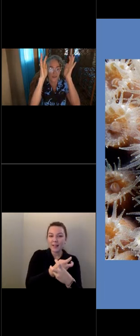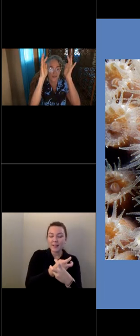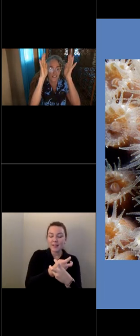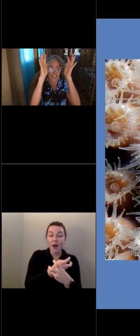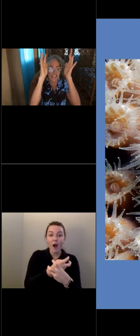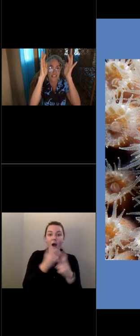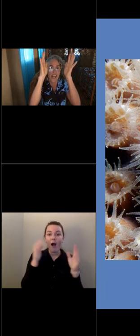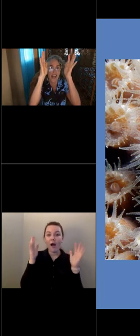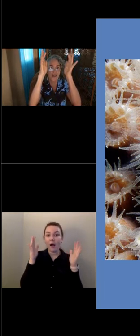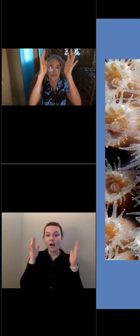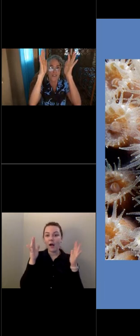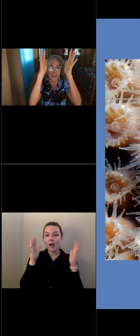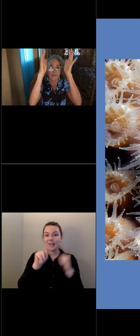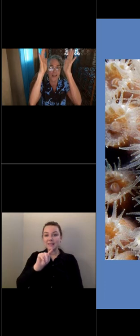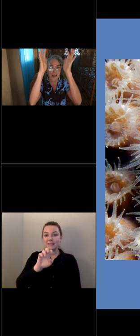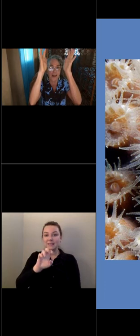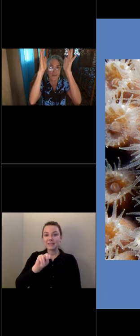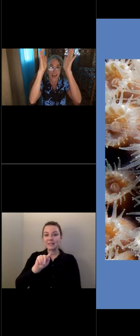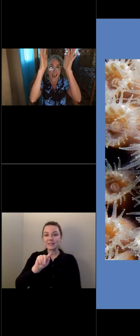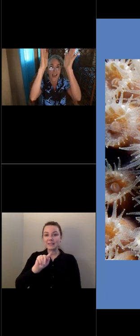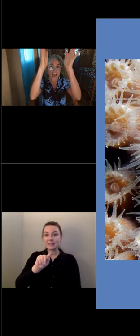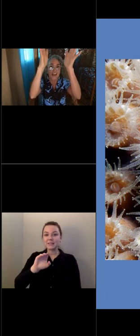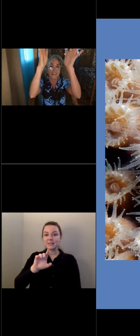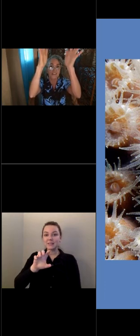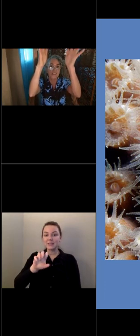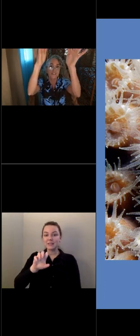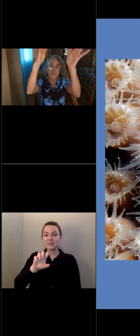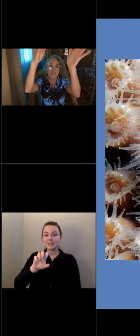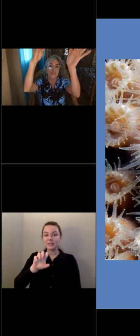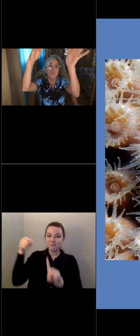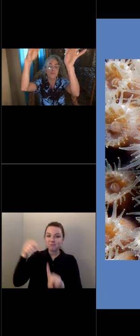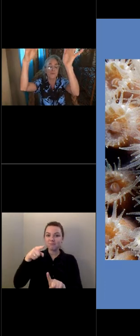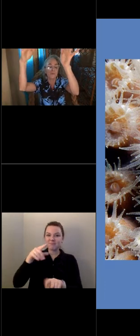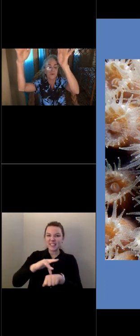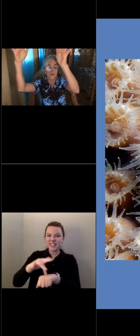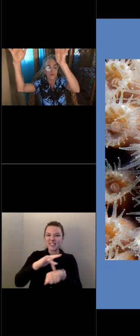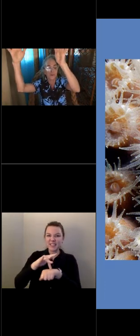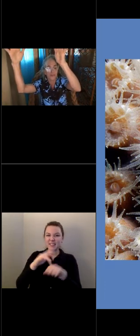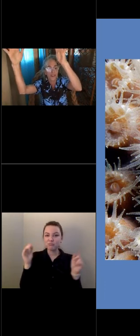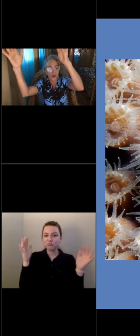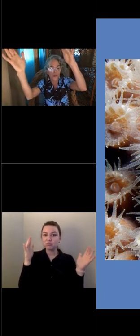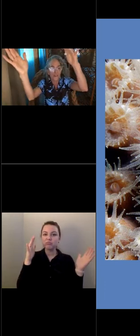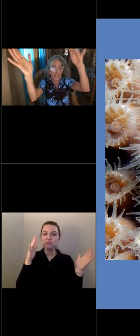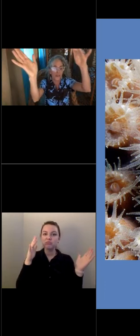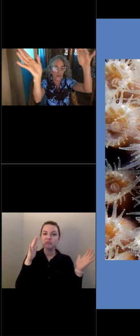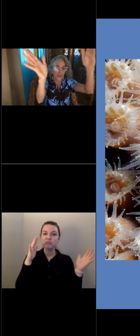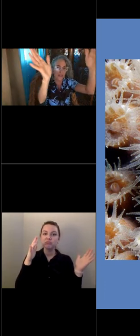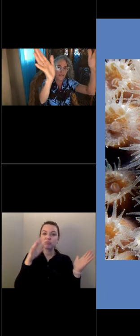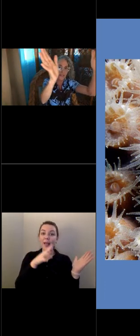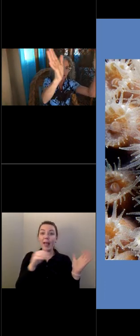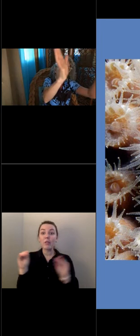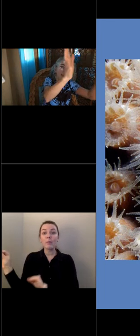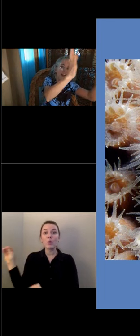with their stinging selves coming out. And they start to move in the ocean current.